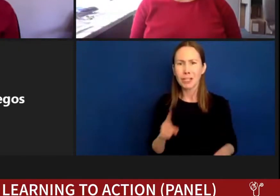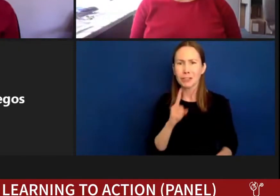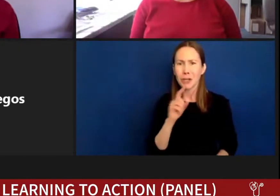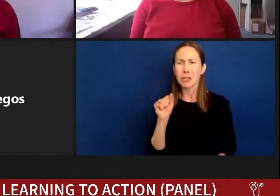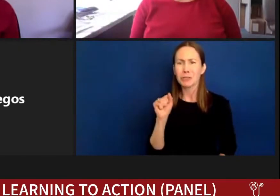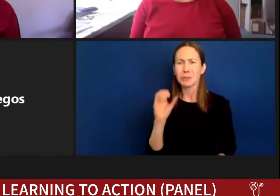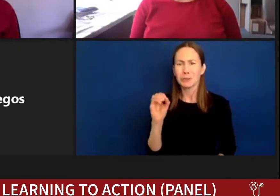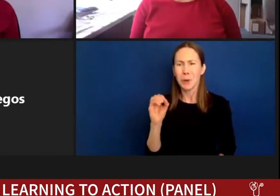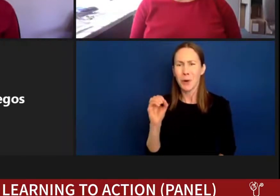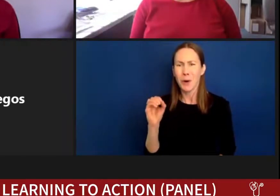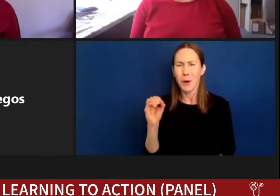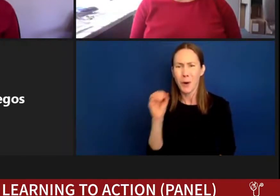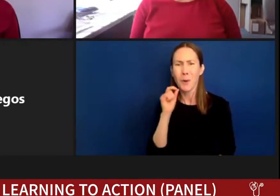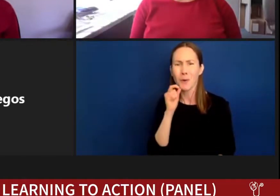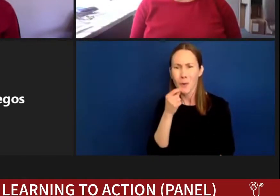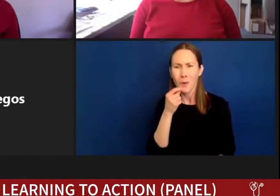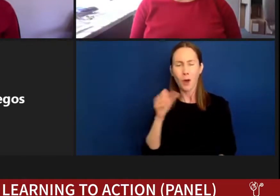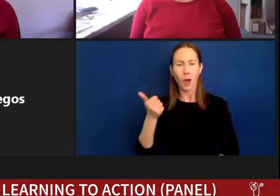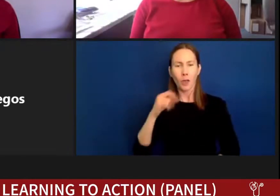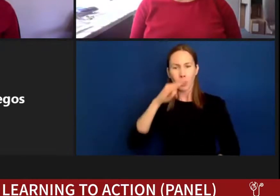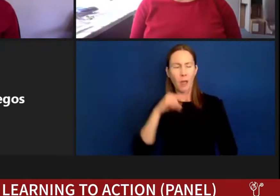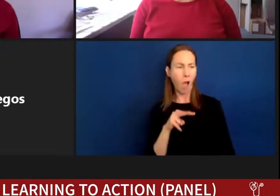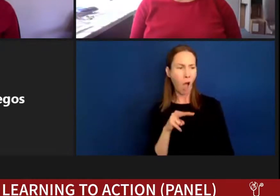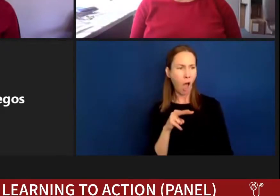Other kids want to play with a wheelchair.